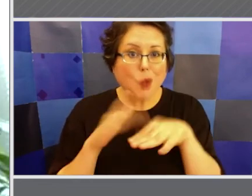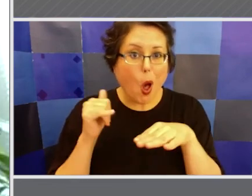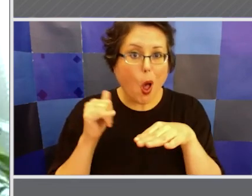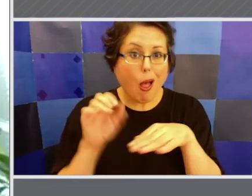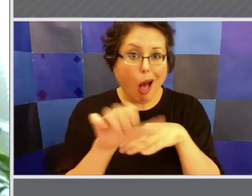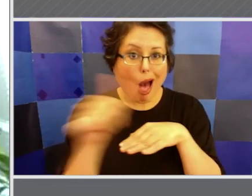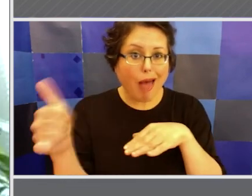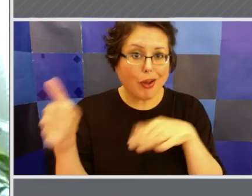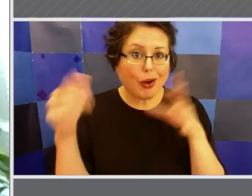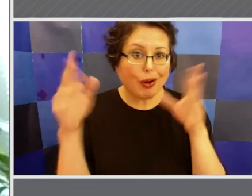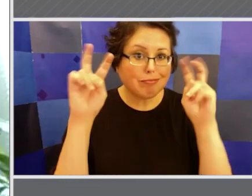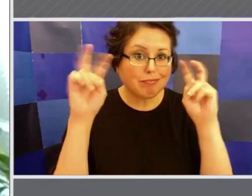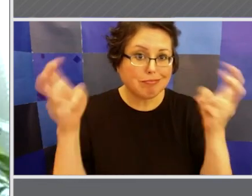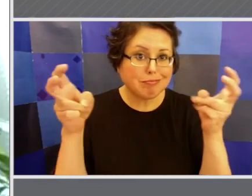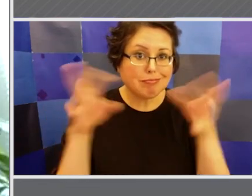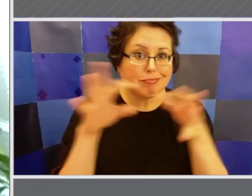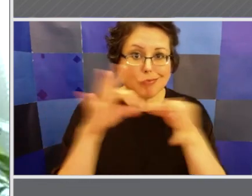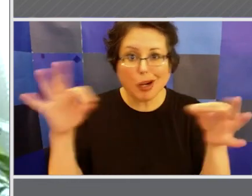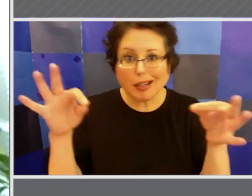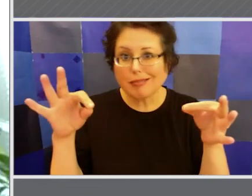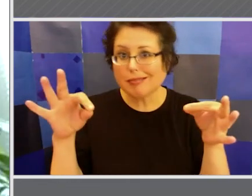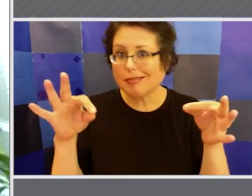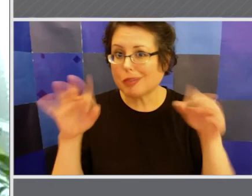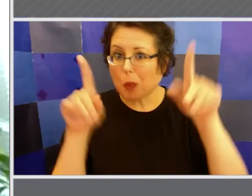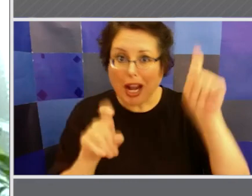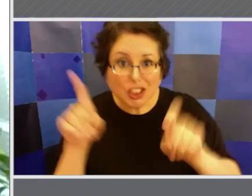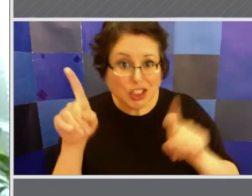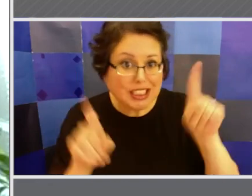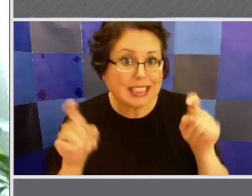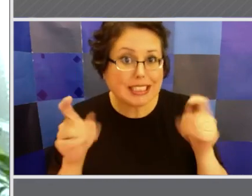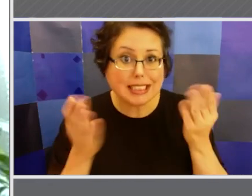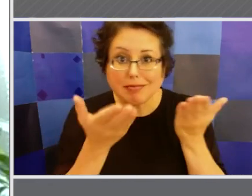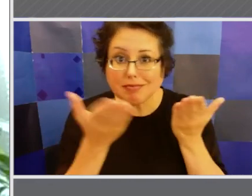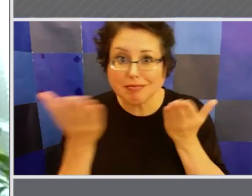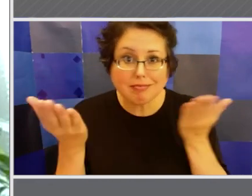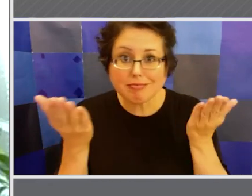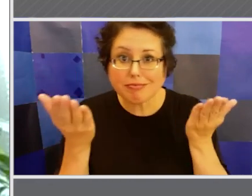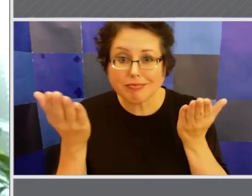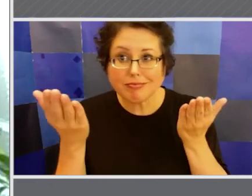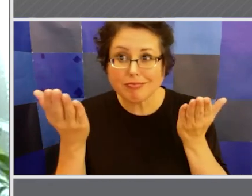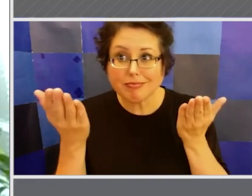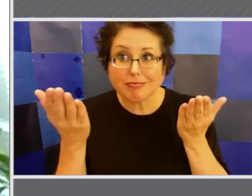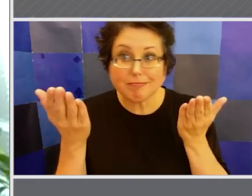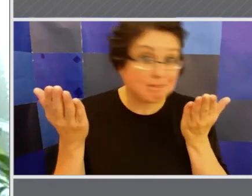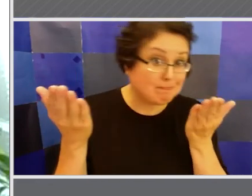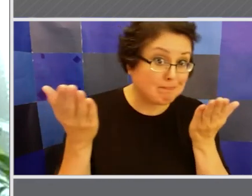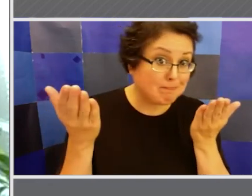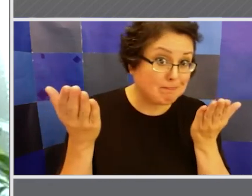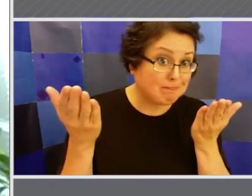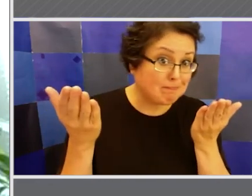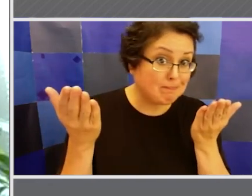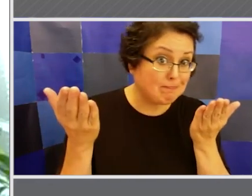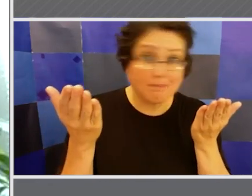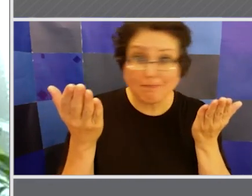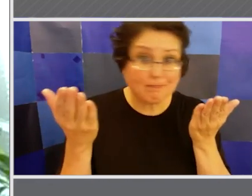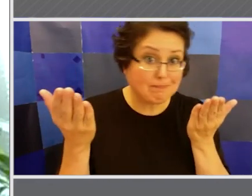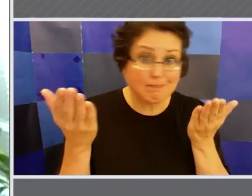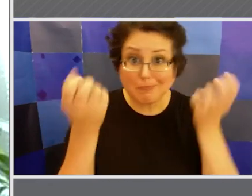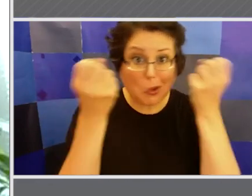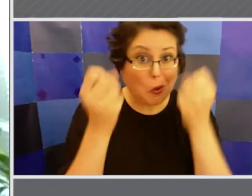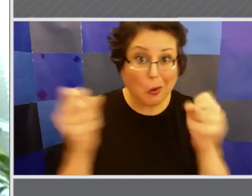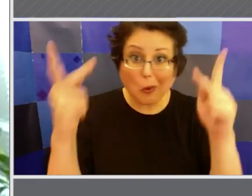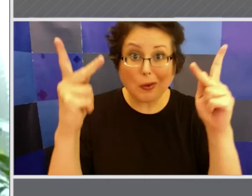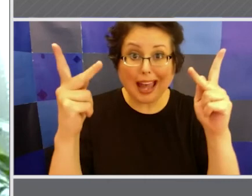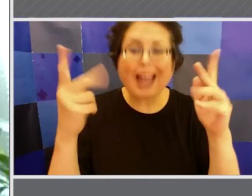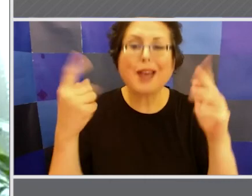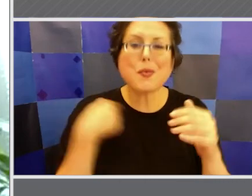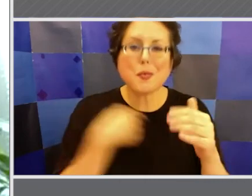And then I'm going to wrap up with a few more tools that are available to you.